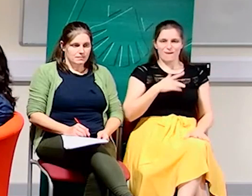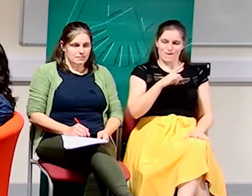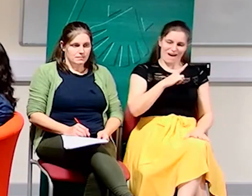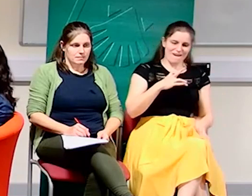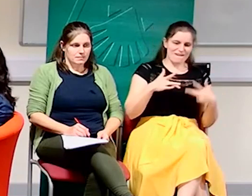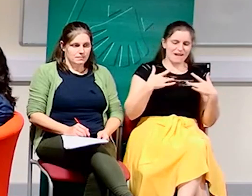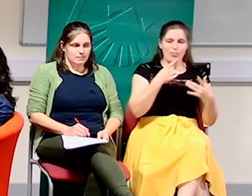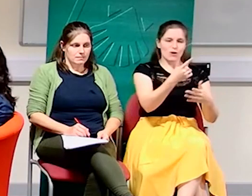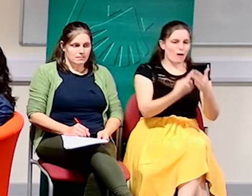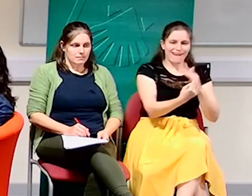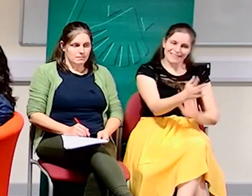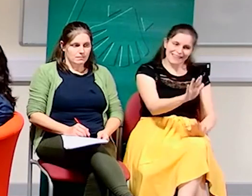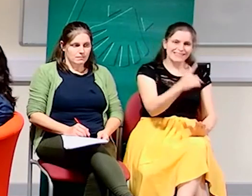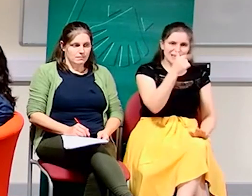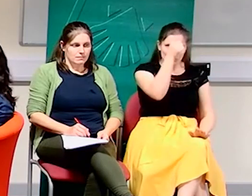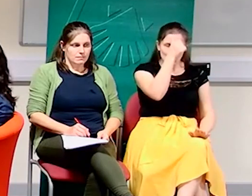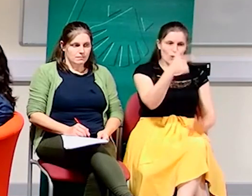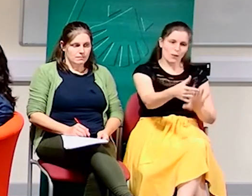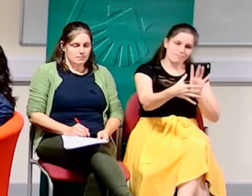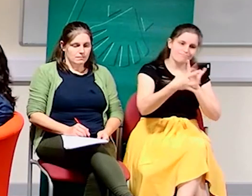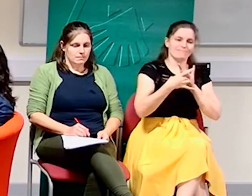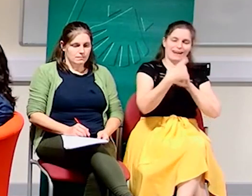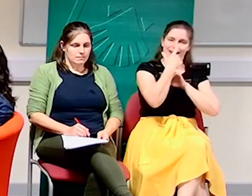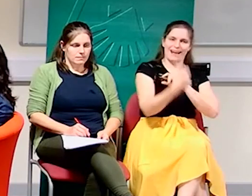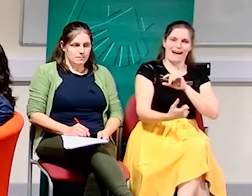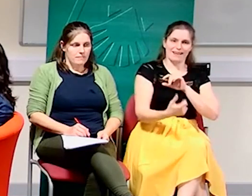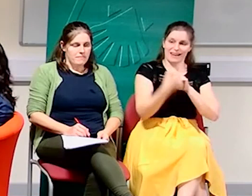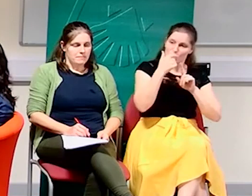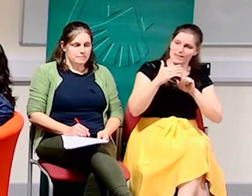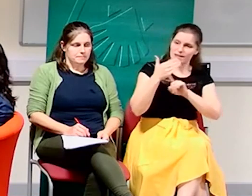to turn so that they we can sign post into organizations you can support them through